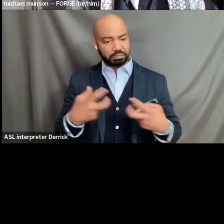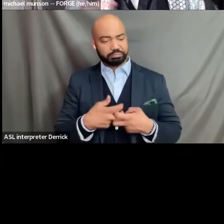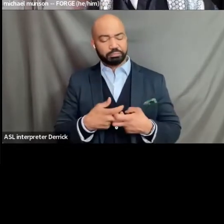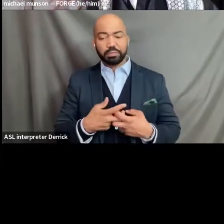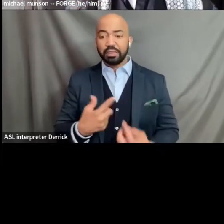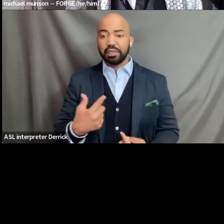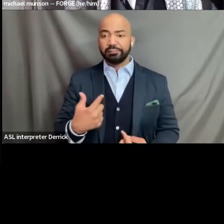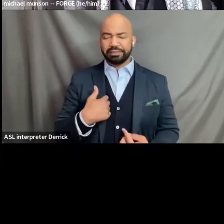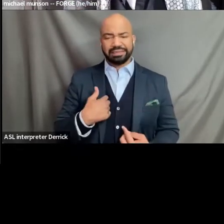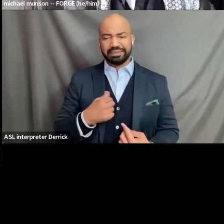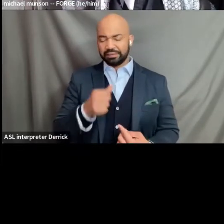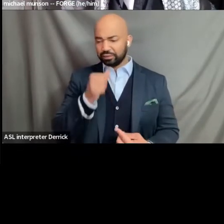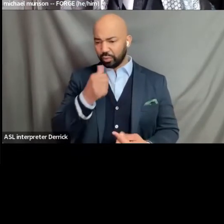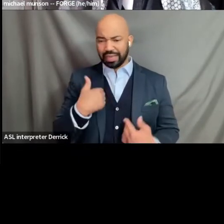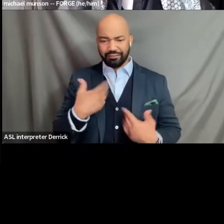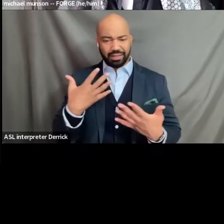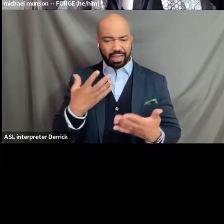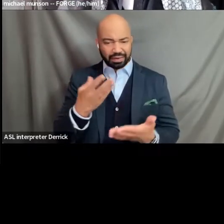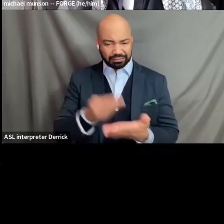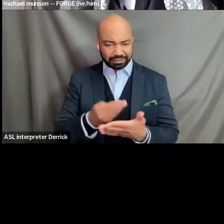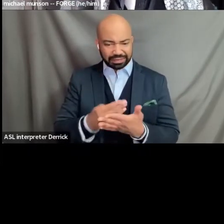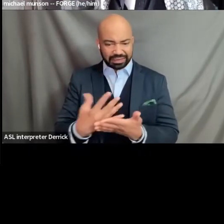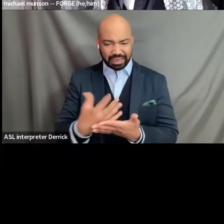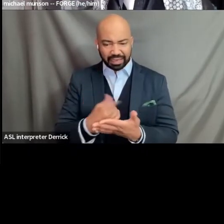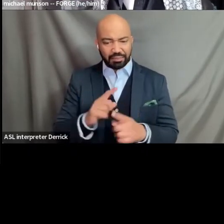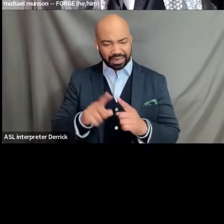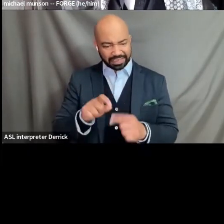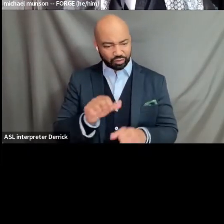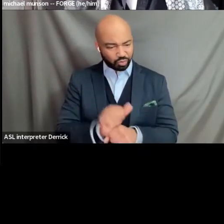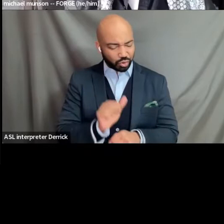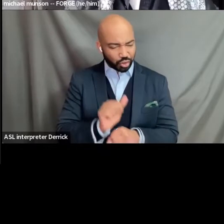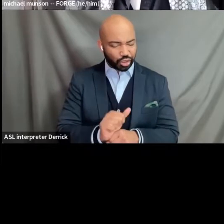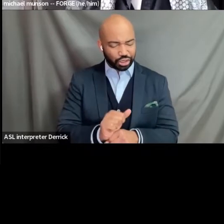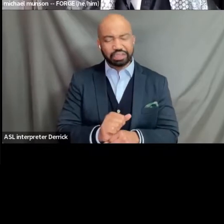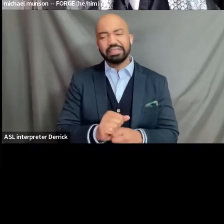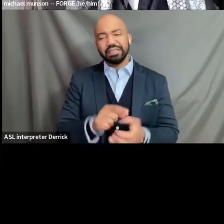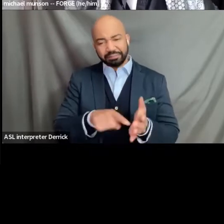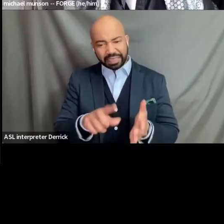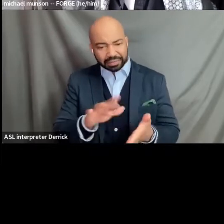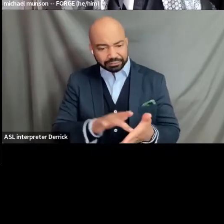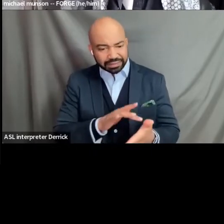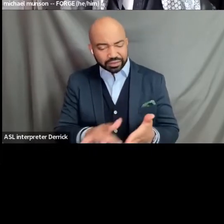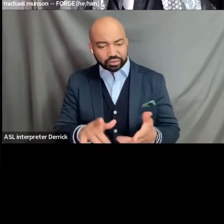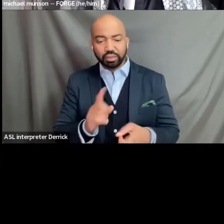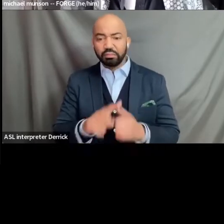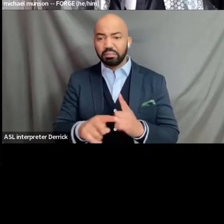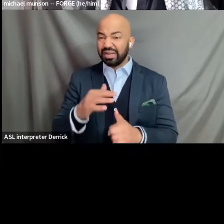or the work environment is really harsh and therefore I might get sick and need to not be at work.